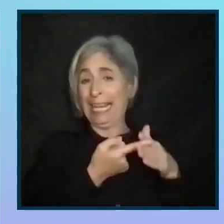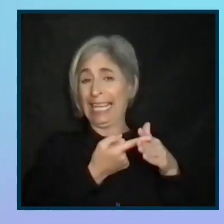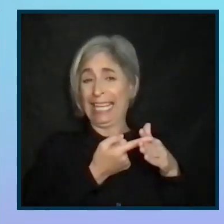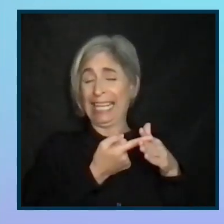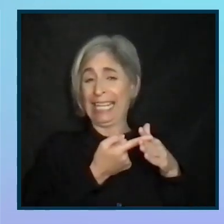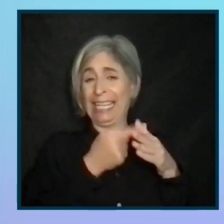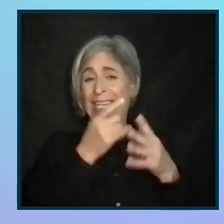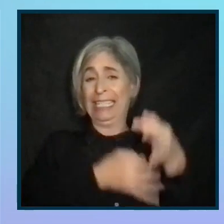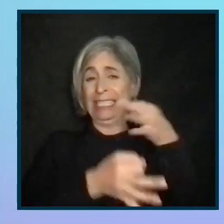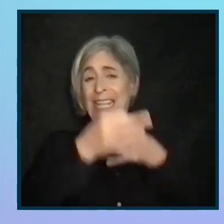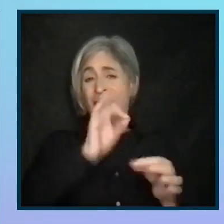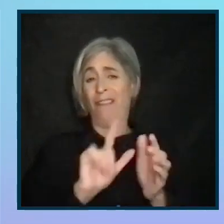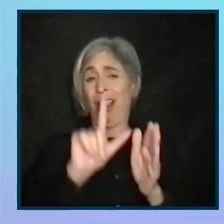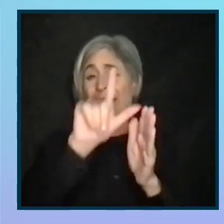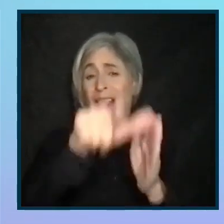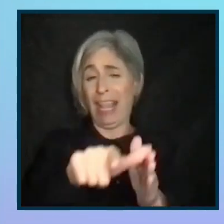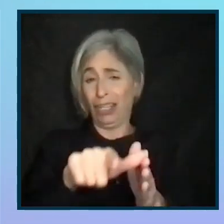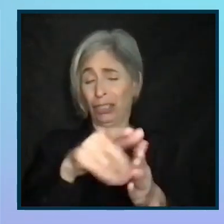rather than doing it retroactively.